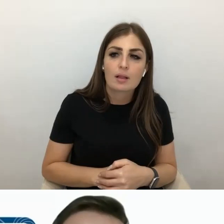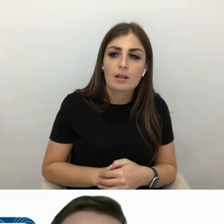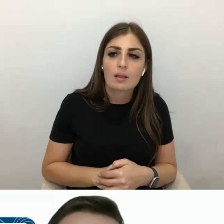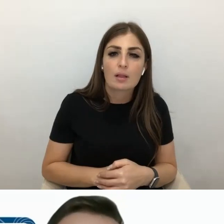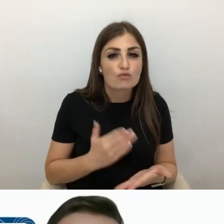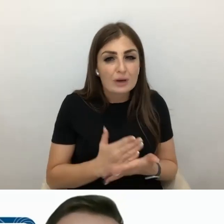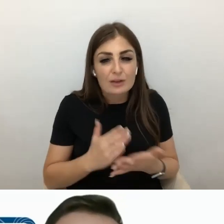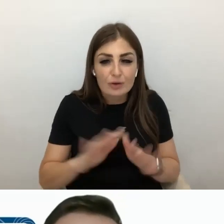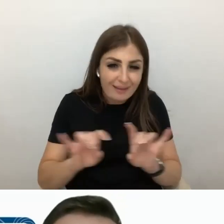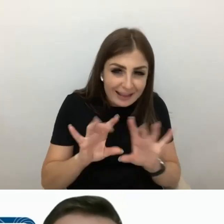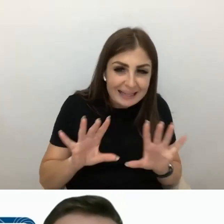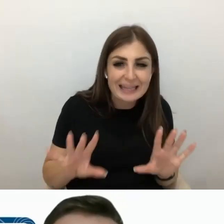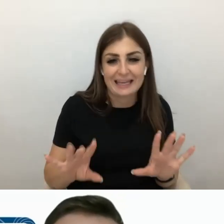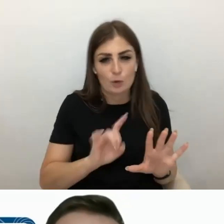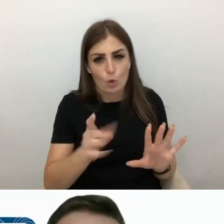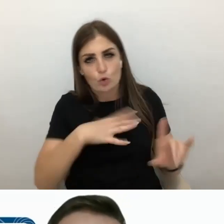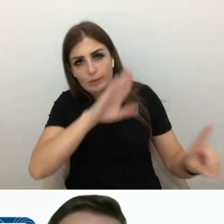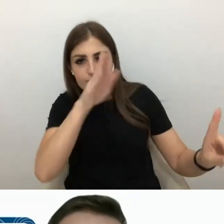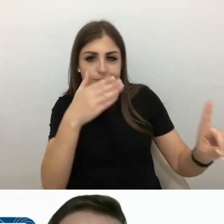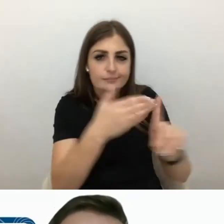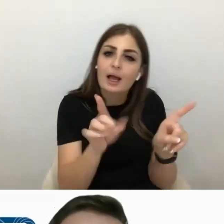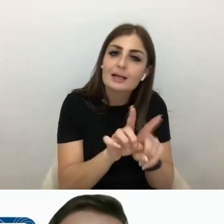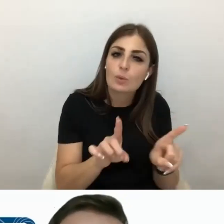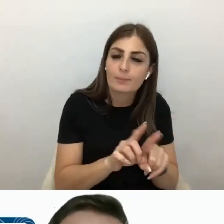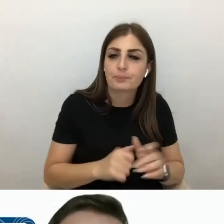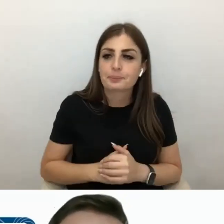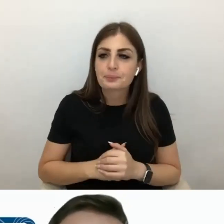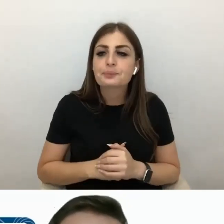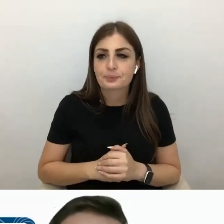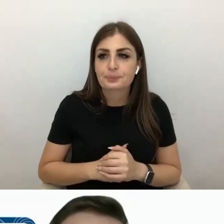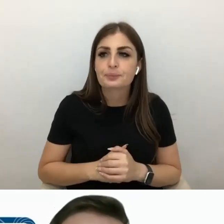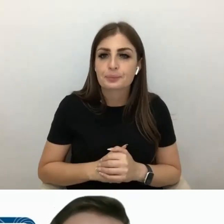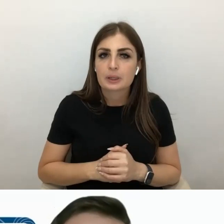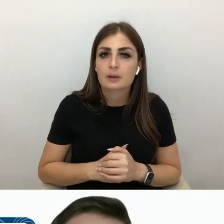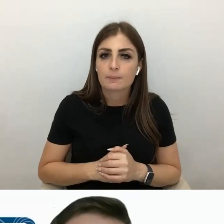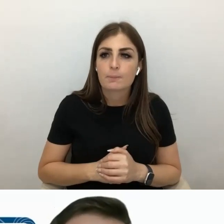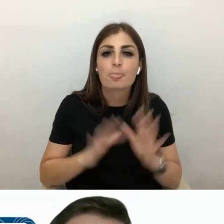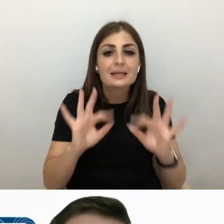outcome you are seeking, particularly with the Independent Expert.